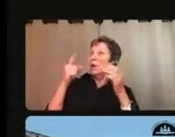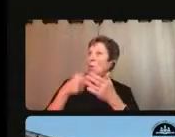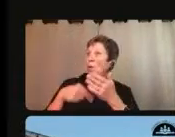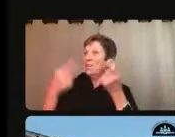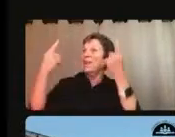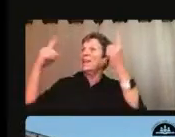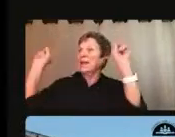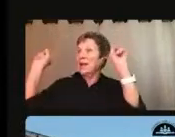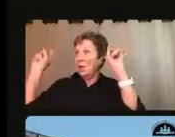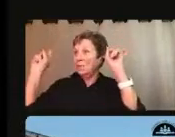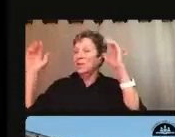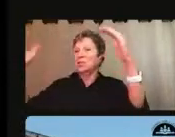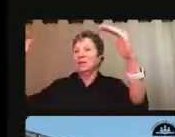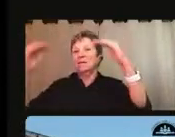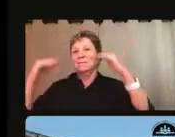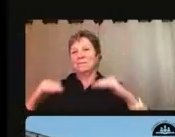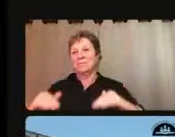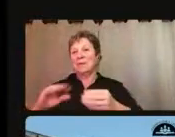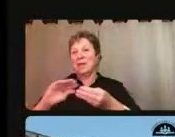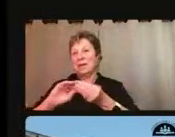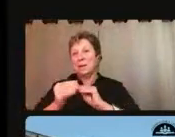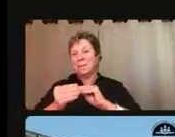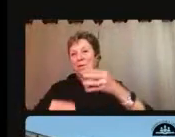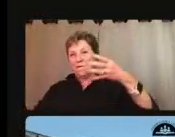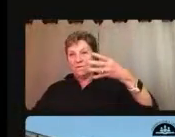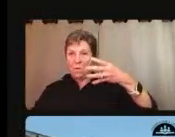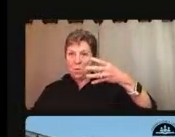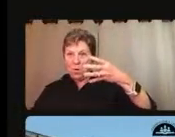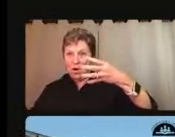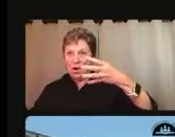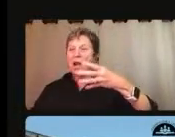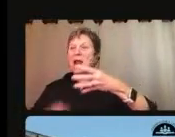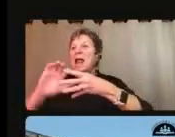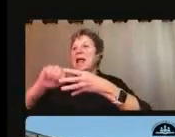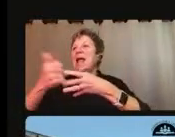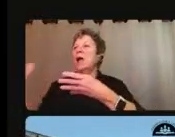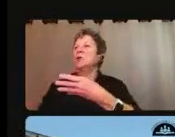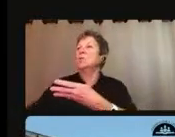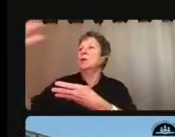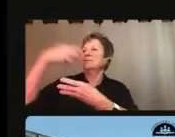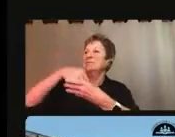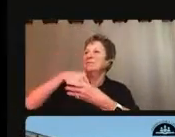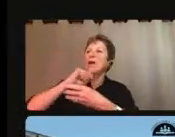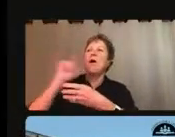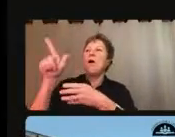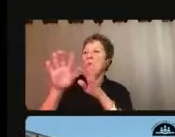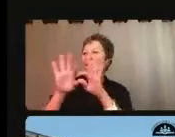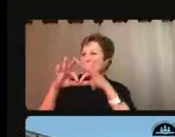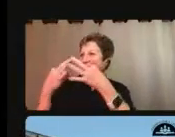AT WHAT THEY CAN ACCOMPLISH. AND NUMBER FOUR.